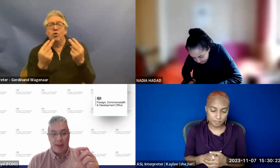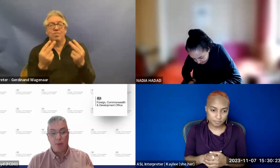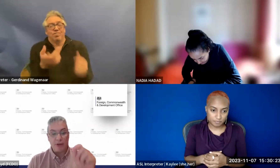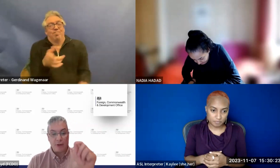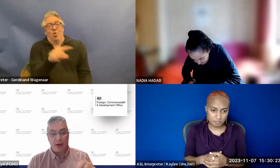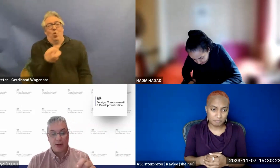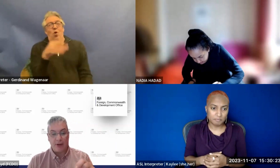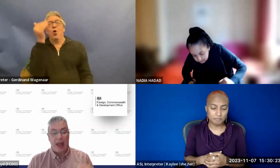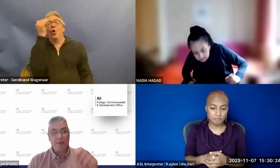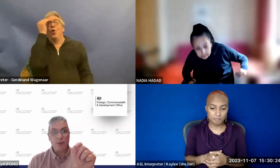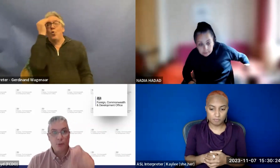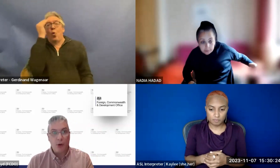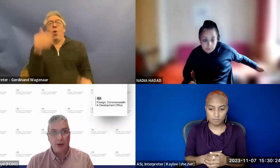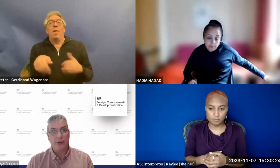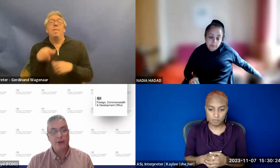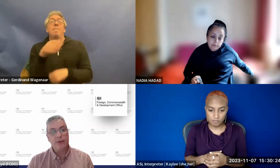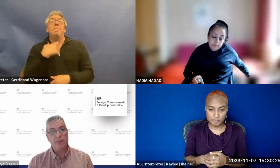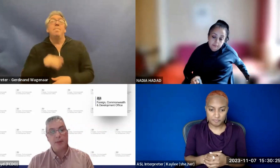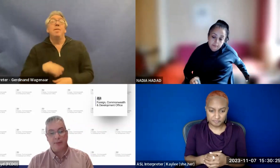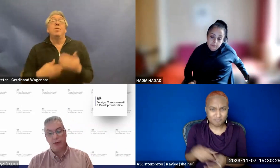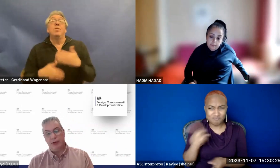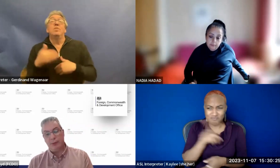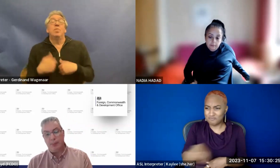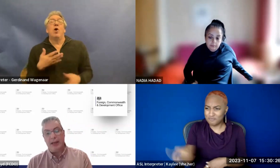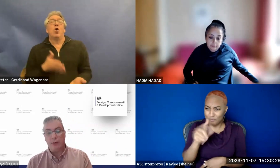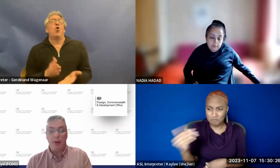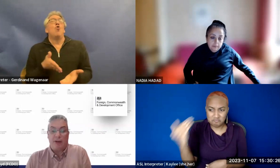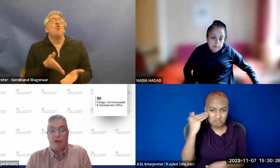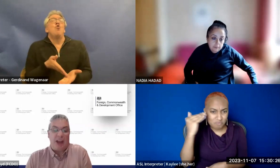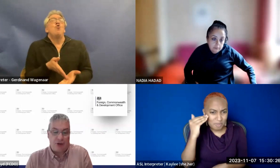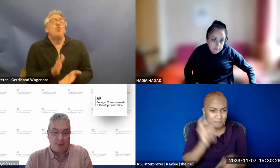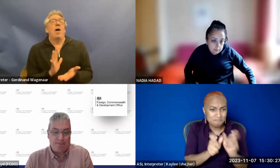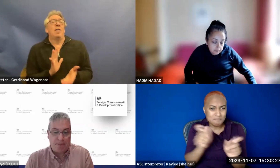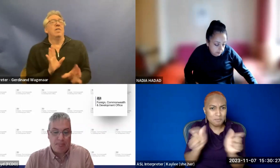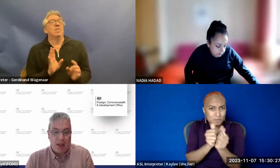that Persons with Disabilities have a right to meaningful participation.